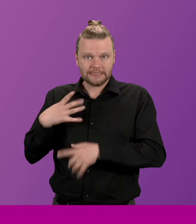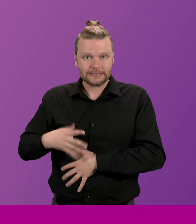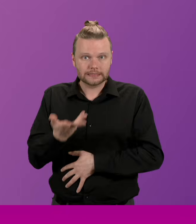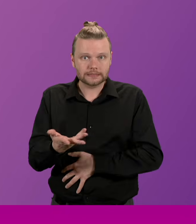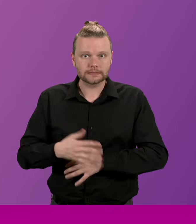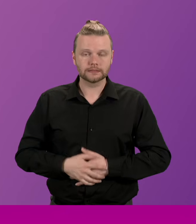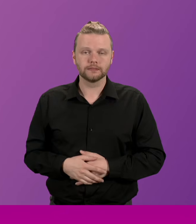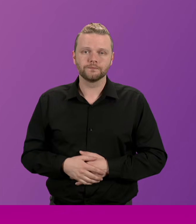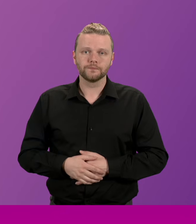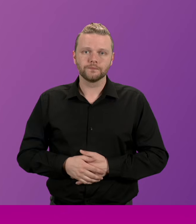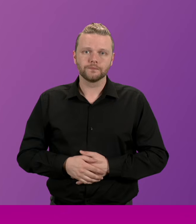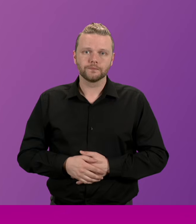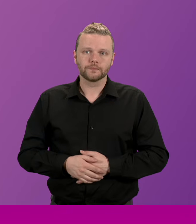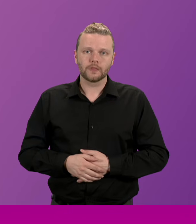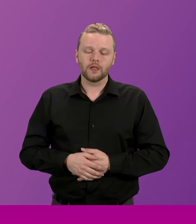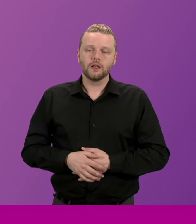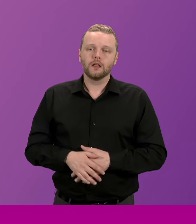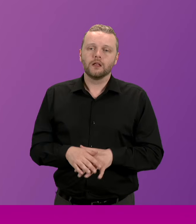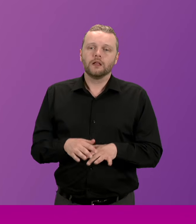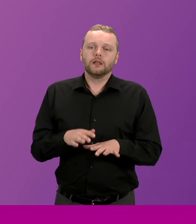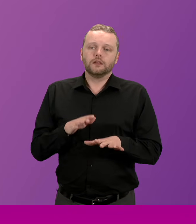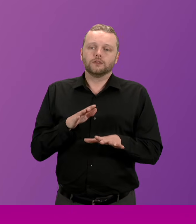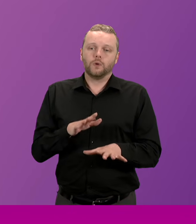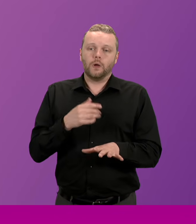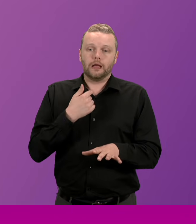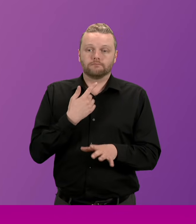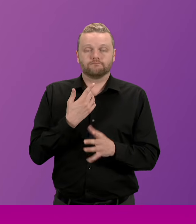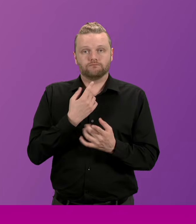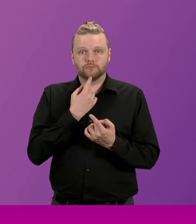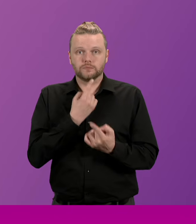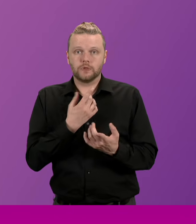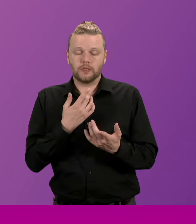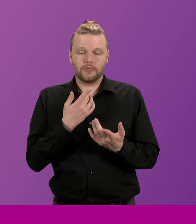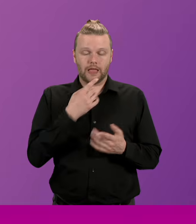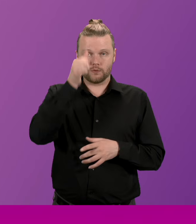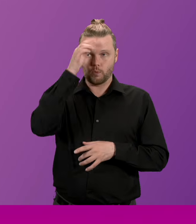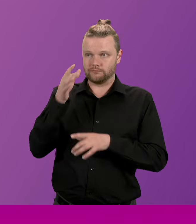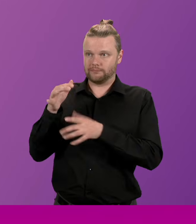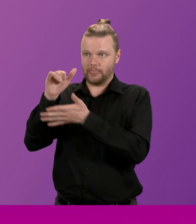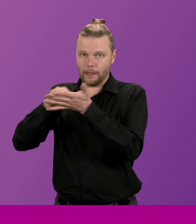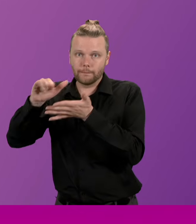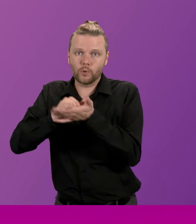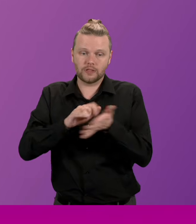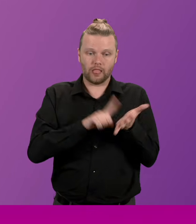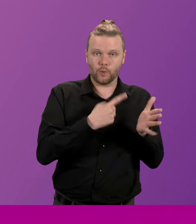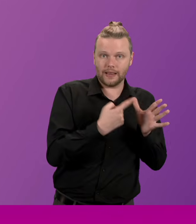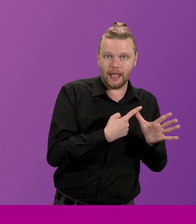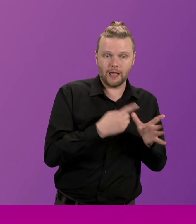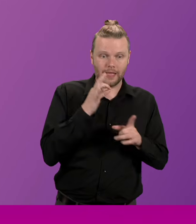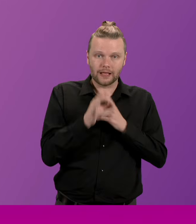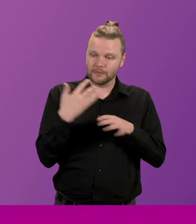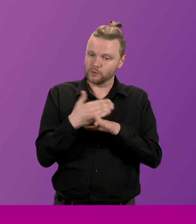I want Highland and Islands Airports Ltd and Loganair to work collaboratively to ensure